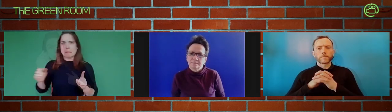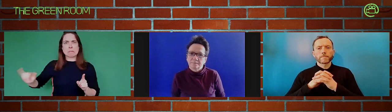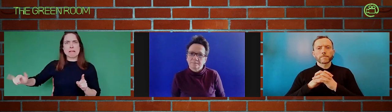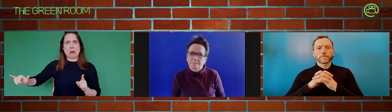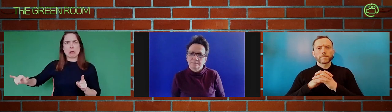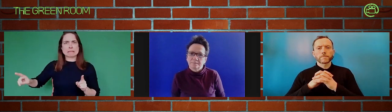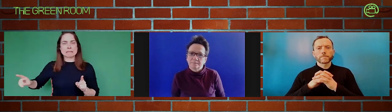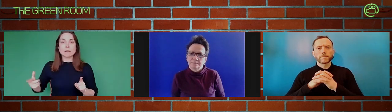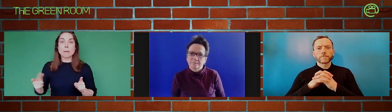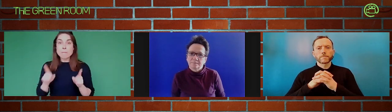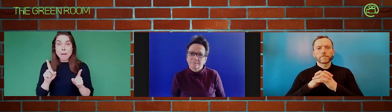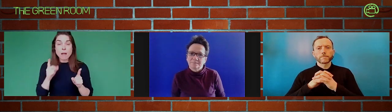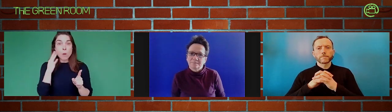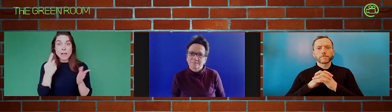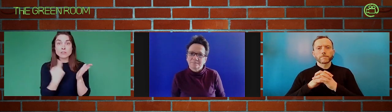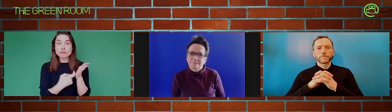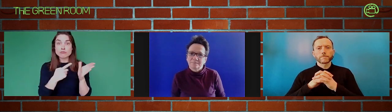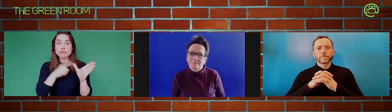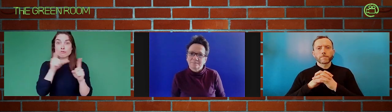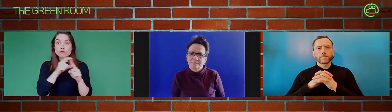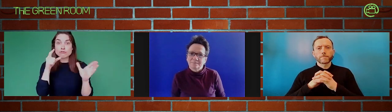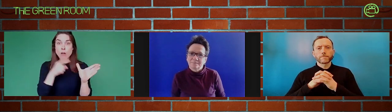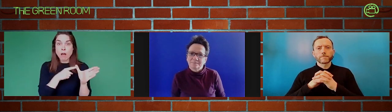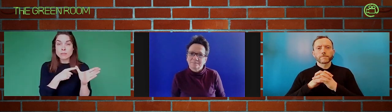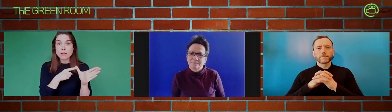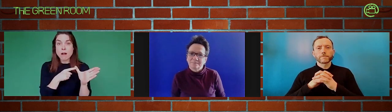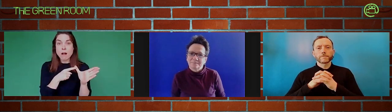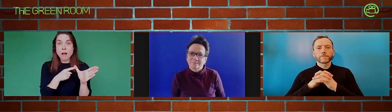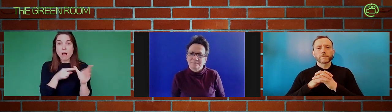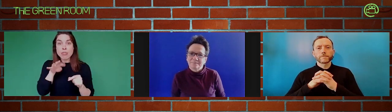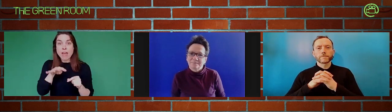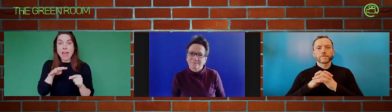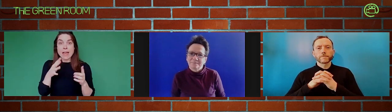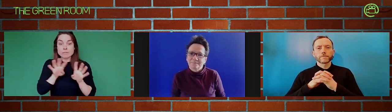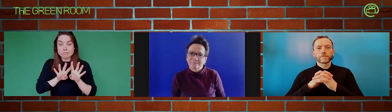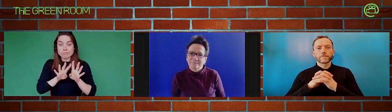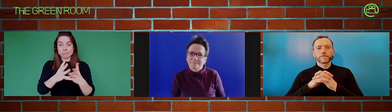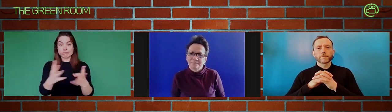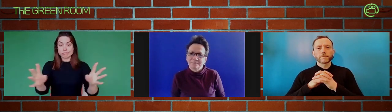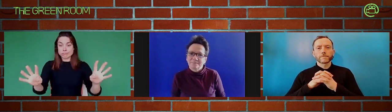when we started at RADA, when she was 29 I'm so sorry my dog is scratching